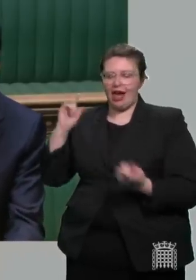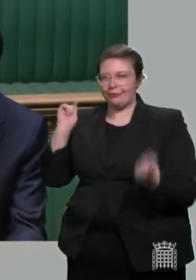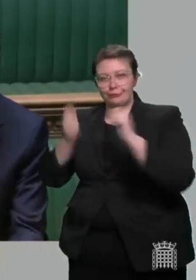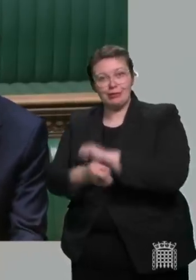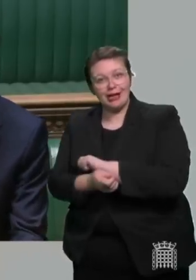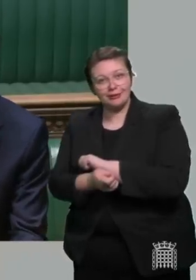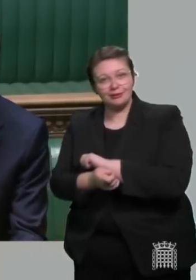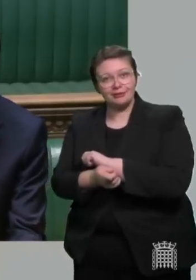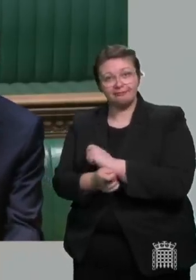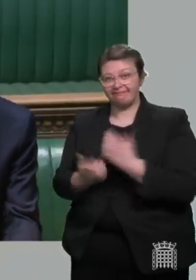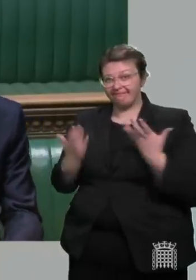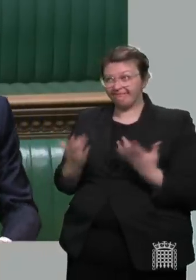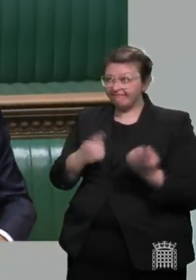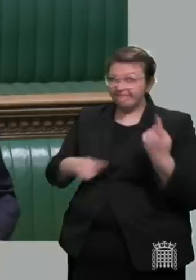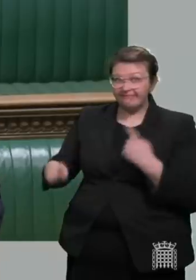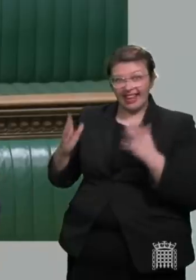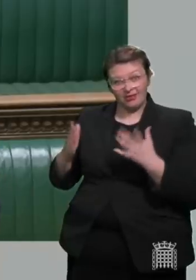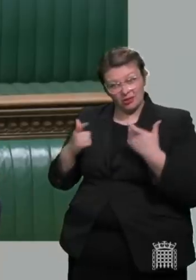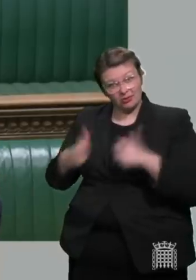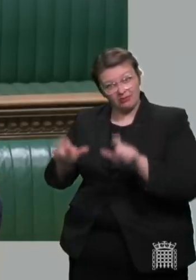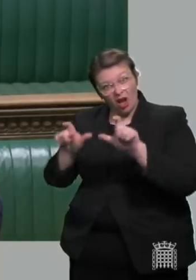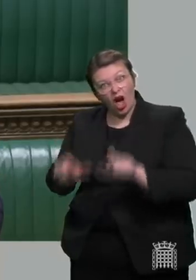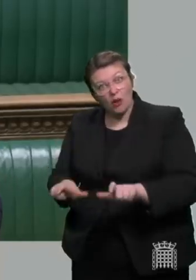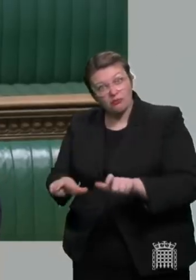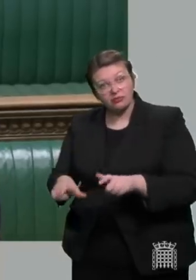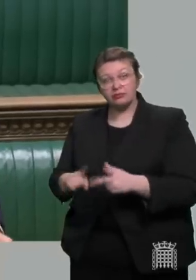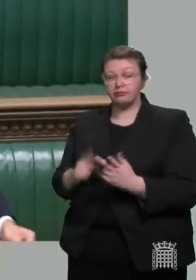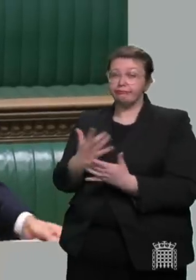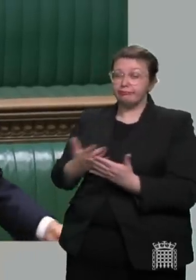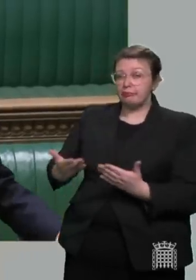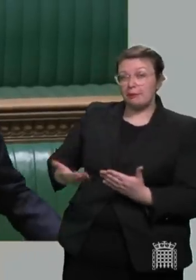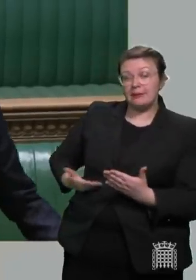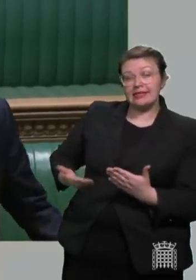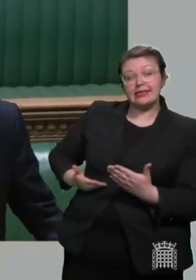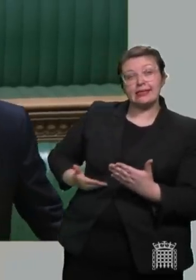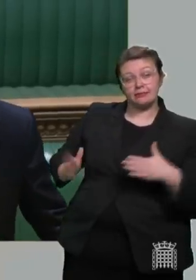businesses have been ordered to close, thousands of people are in hospital.